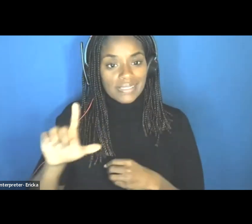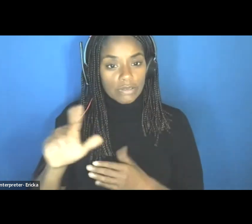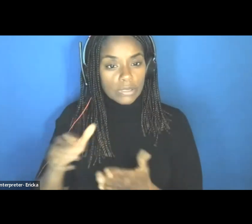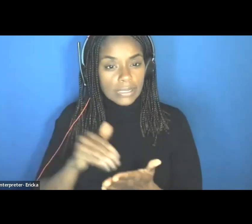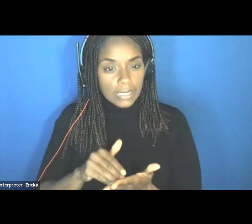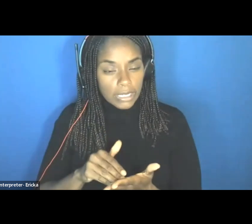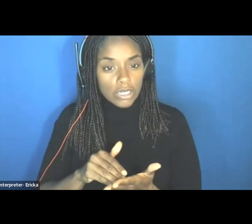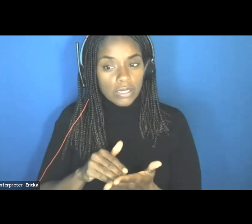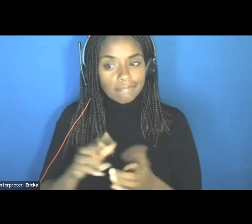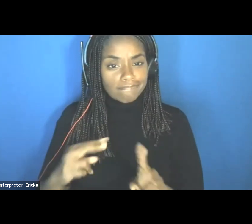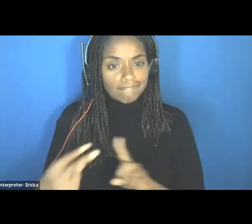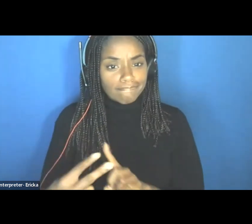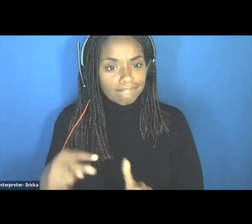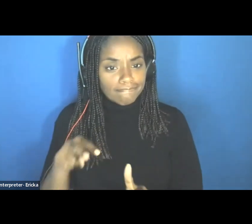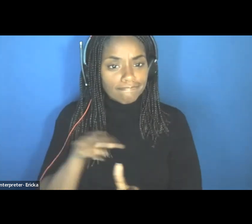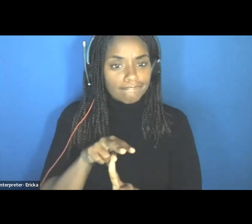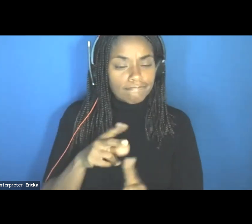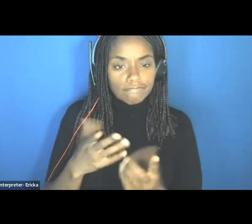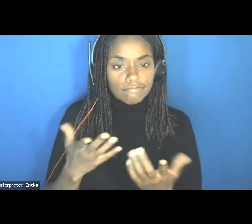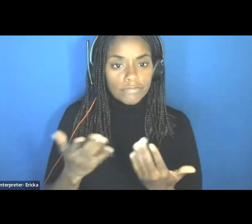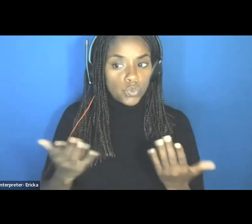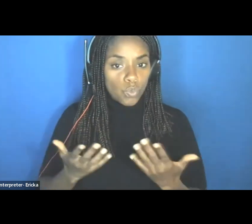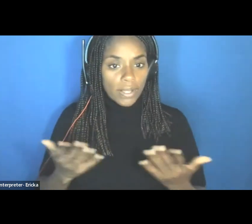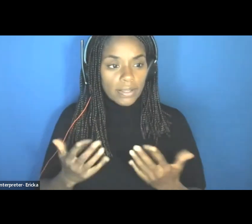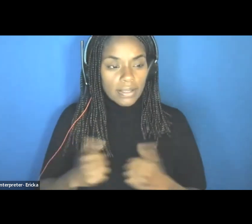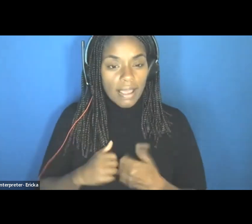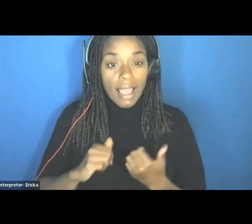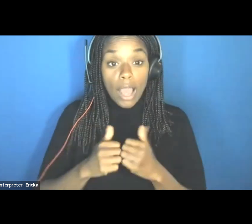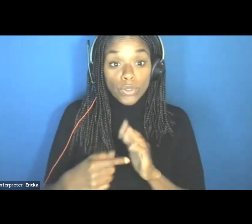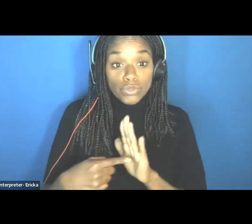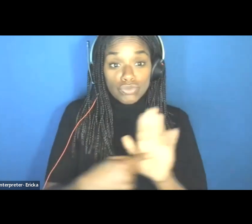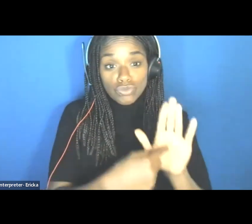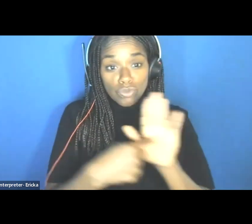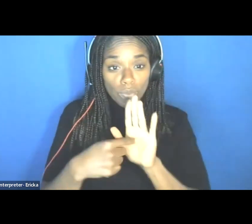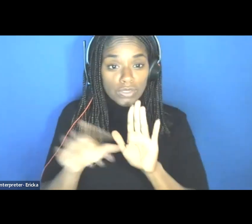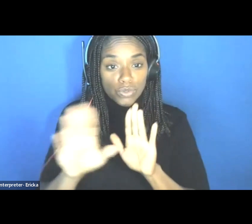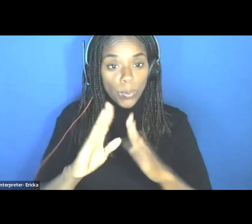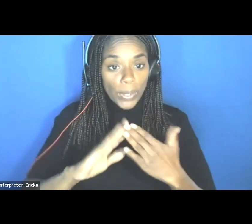What happens when a person first finds out about your CIL or center? How is it perceived in how is it perceived in the neighborhood?